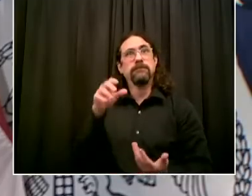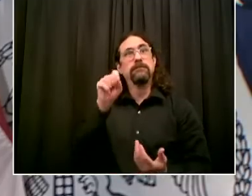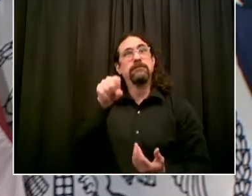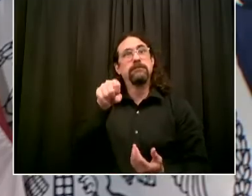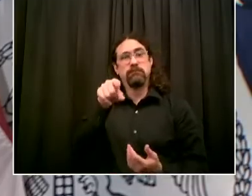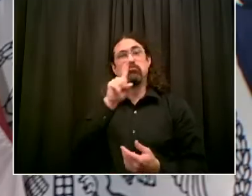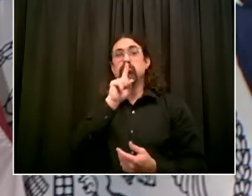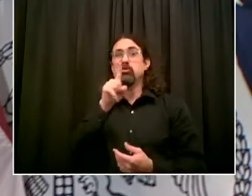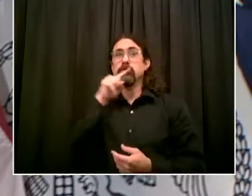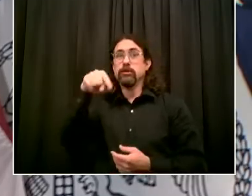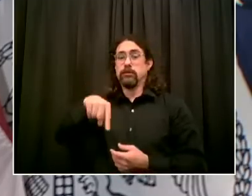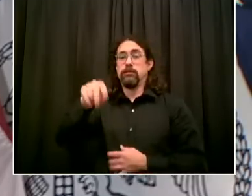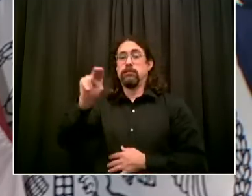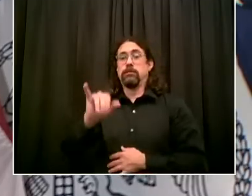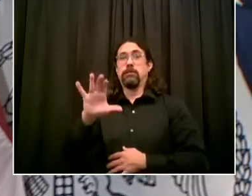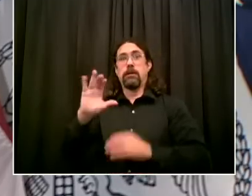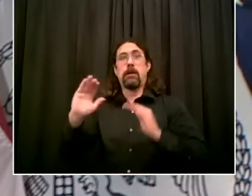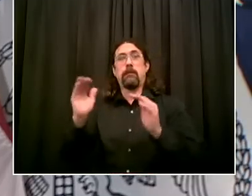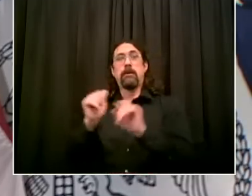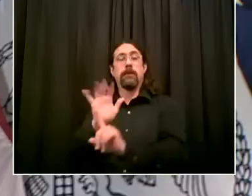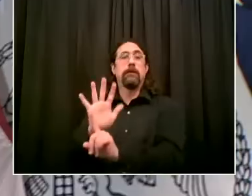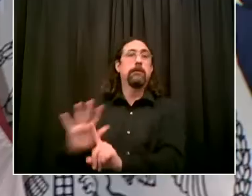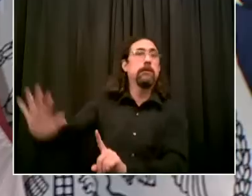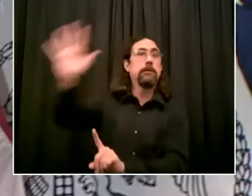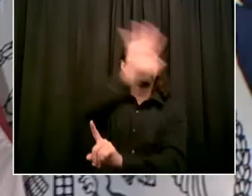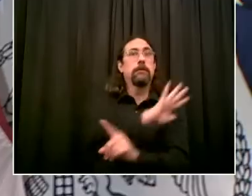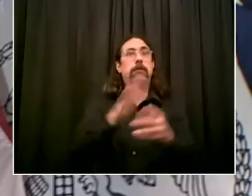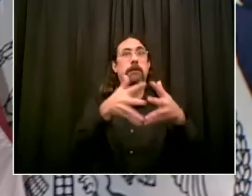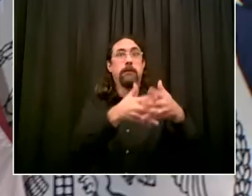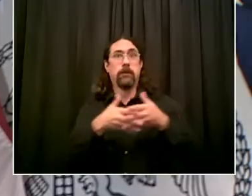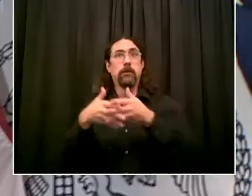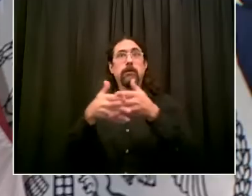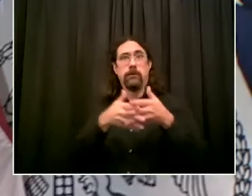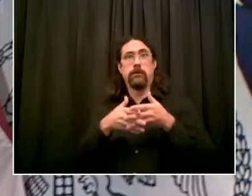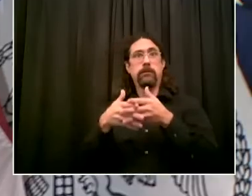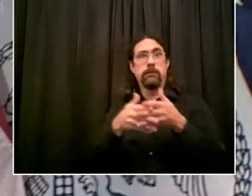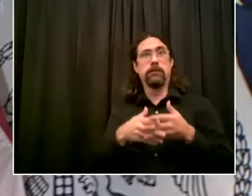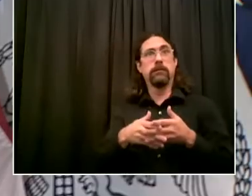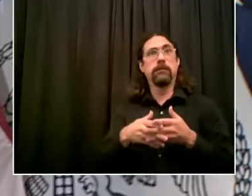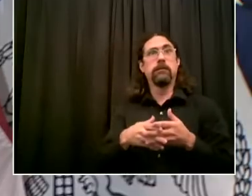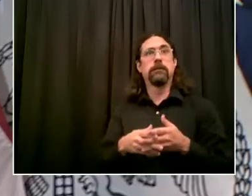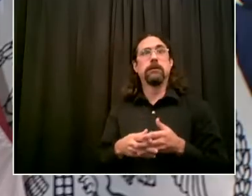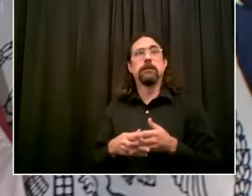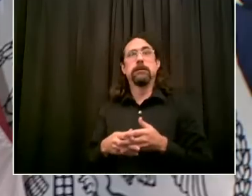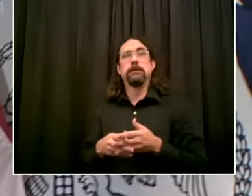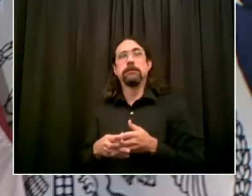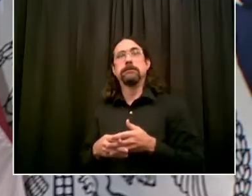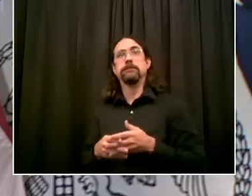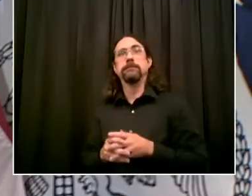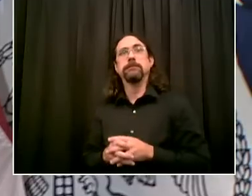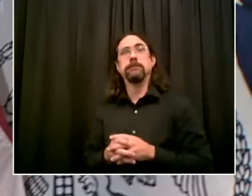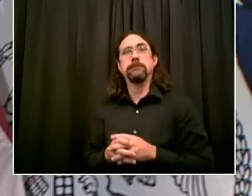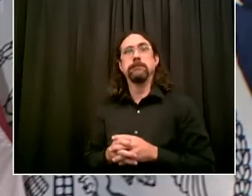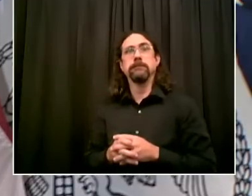MATTER OF CIVIC INVOLVEMENT FOR EVERYONE TO KNOW HOW THEIR PERSONAL PARTICIPATION MATTERS. AND THE POINT THAT WAS MADE ABOUT TTHE COMPARISON TO THE RRT ESOOF TH HE COUNTRY, THAT IS NOT JUST